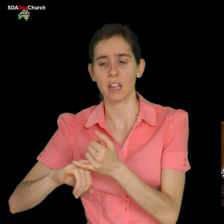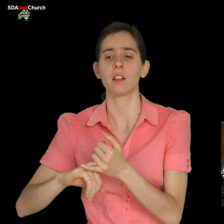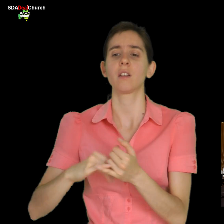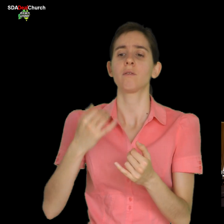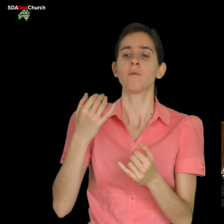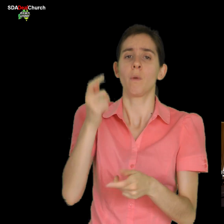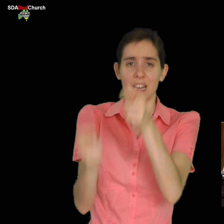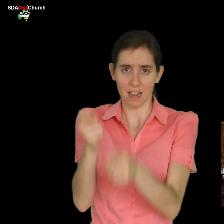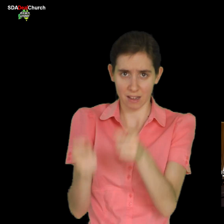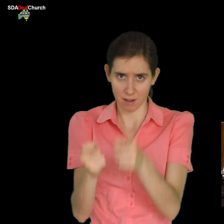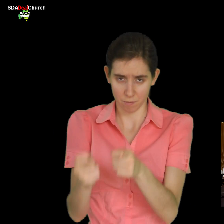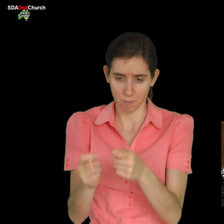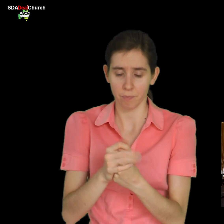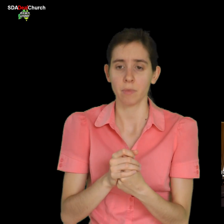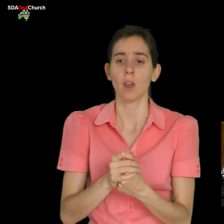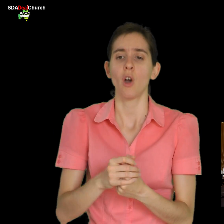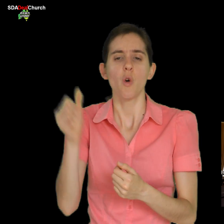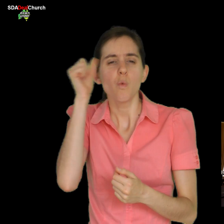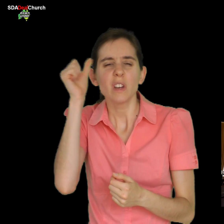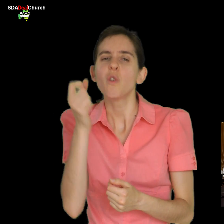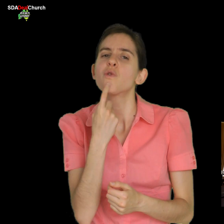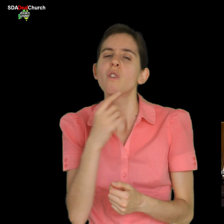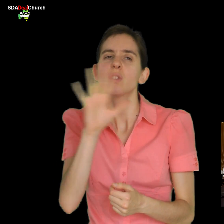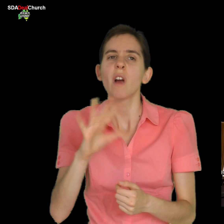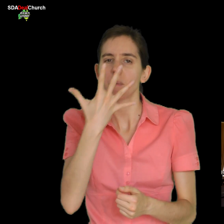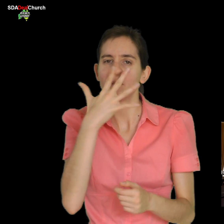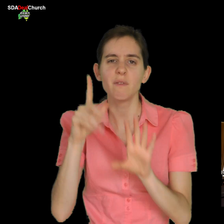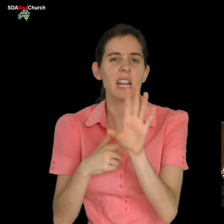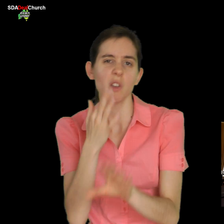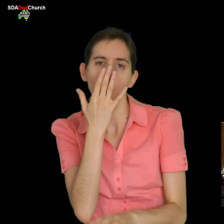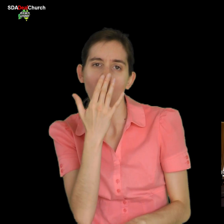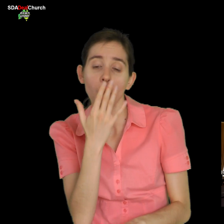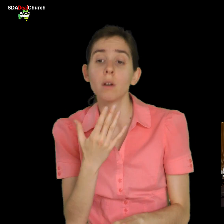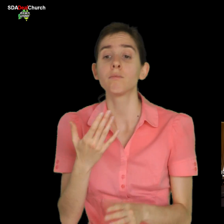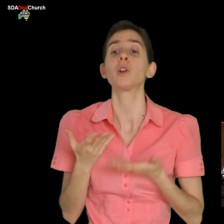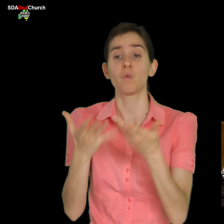Although the rocks were known to be only 50 years old, the dating methods gave